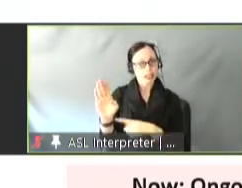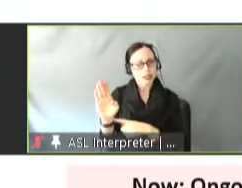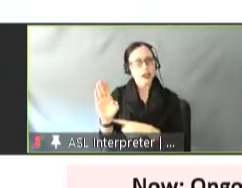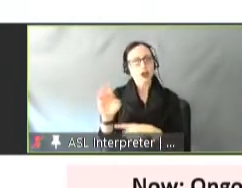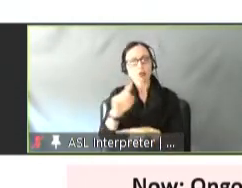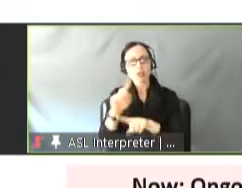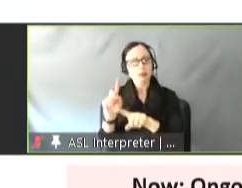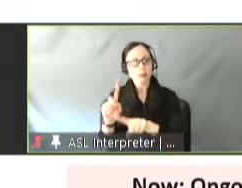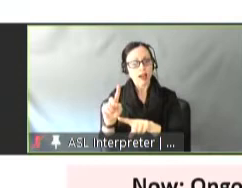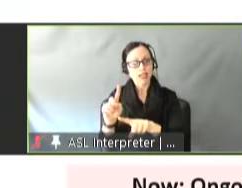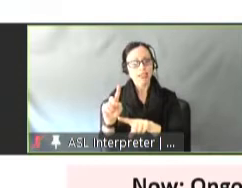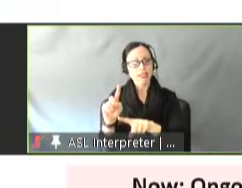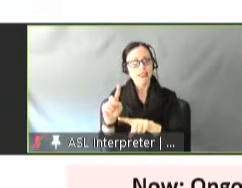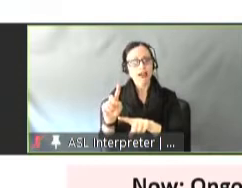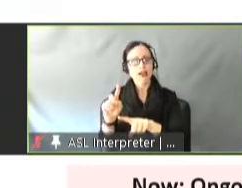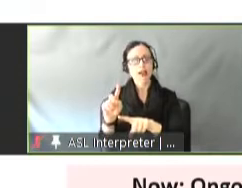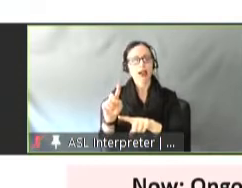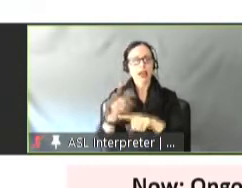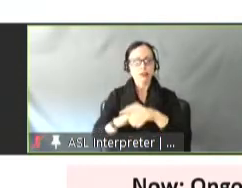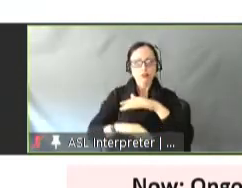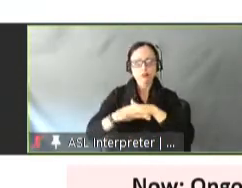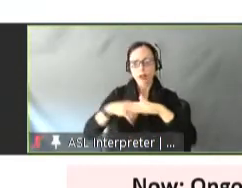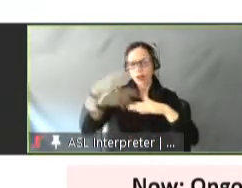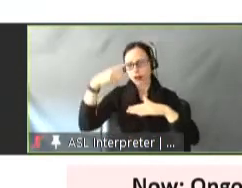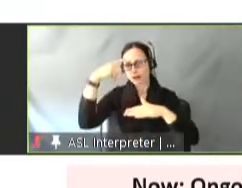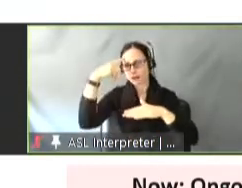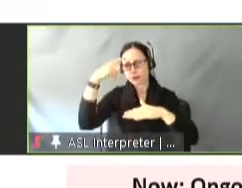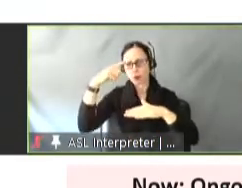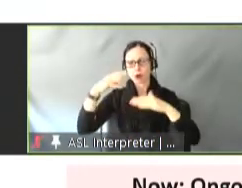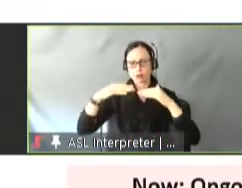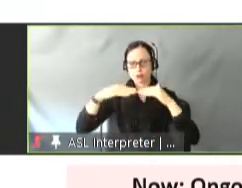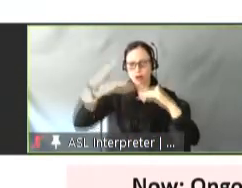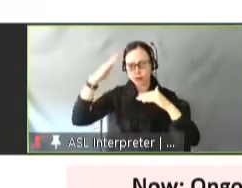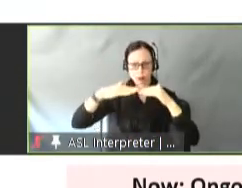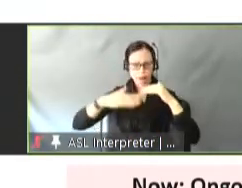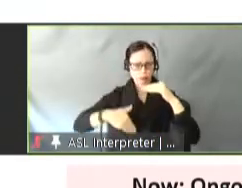and the threshold for protection in the lower airway compared to that in the upper airway.